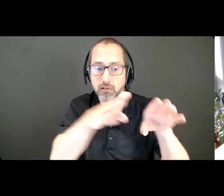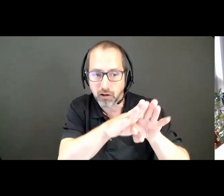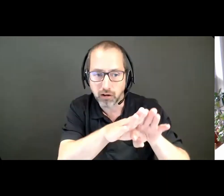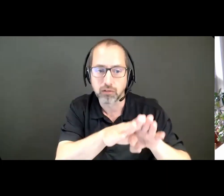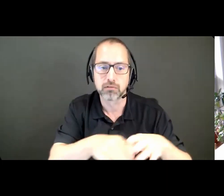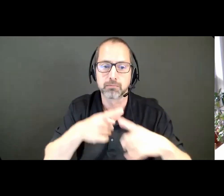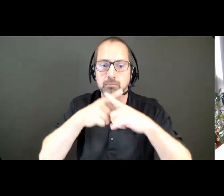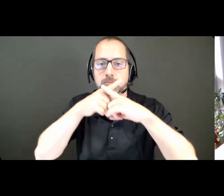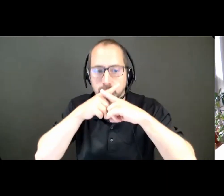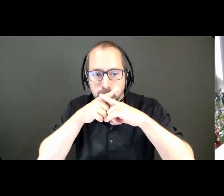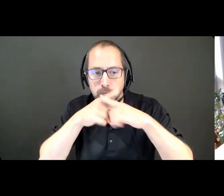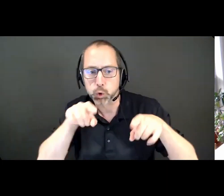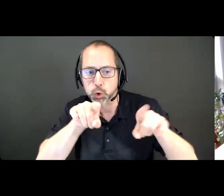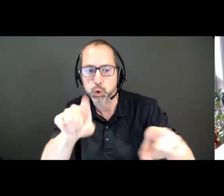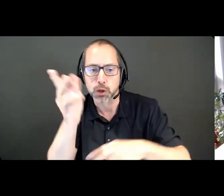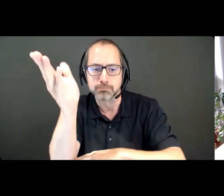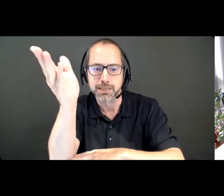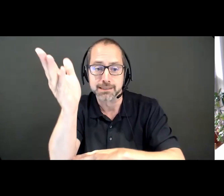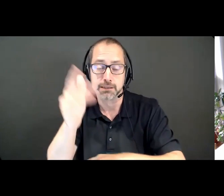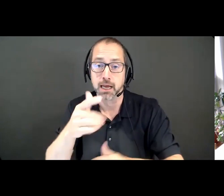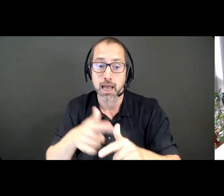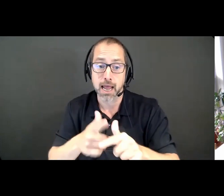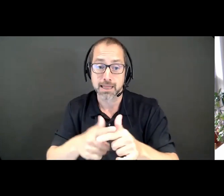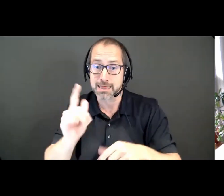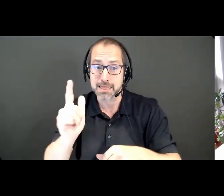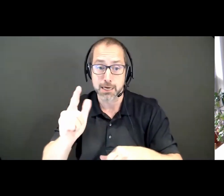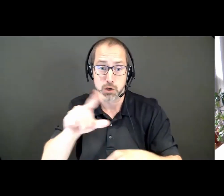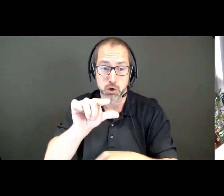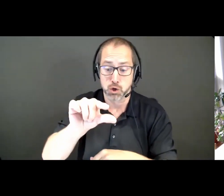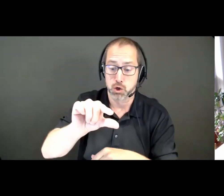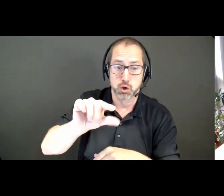And then during the question-and-answer period, you can raise your hand, you’re welcome to turn on